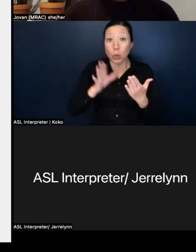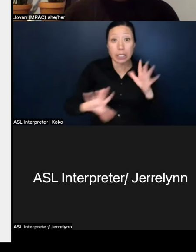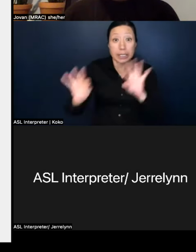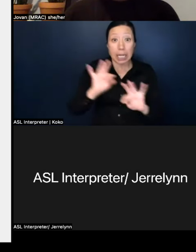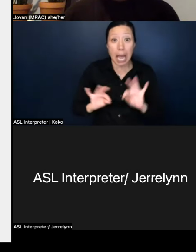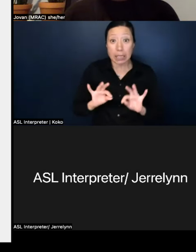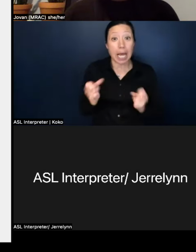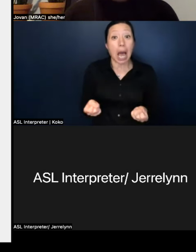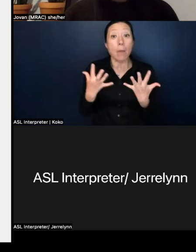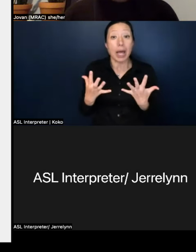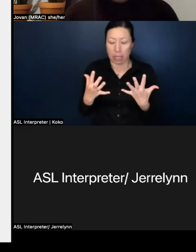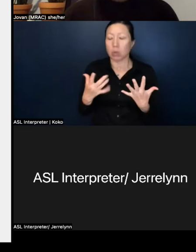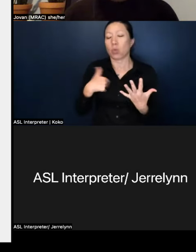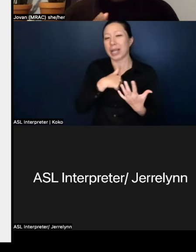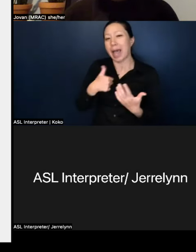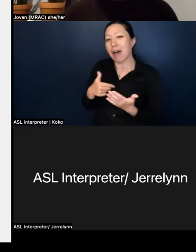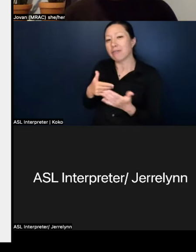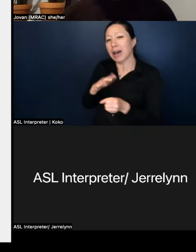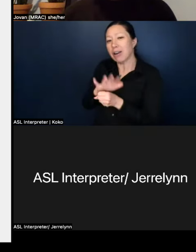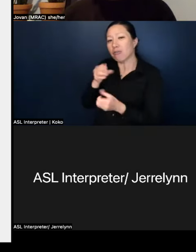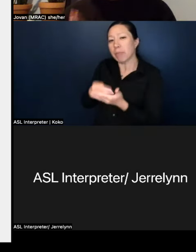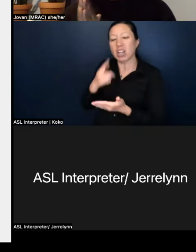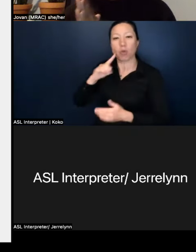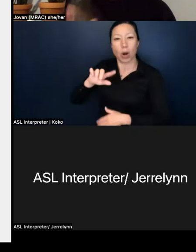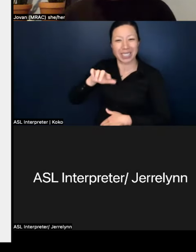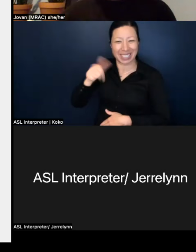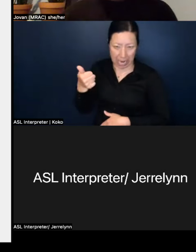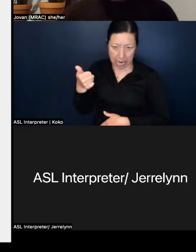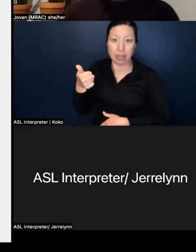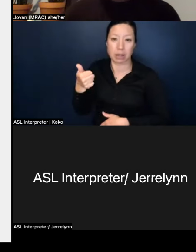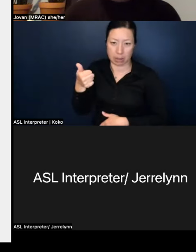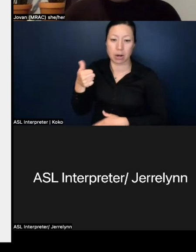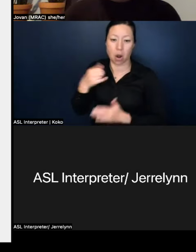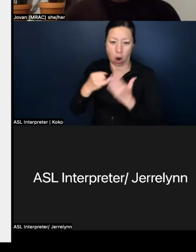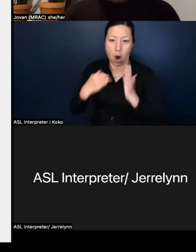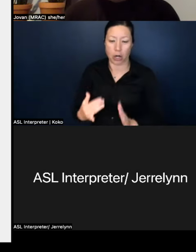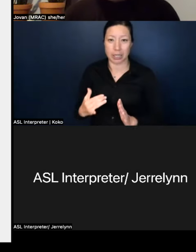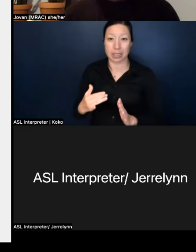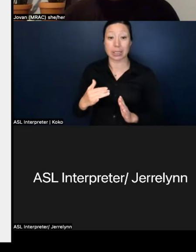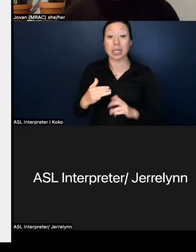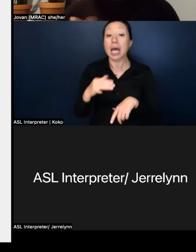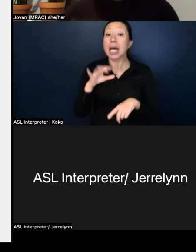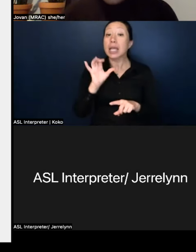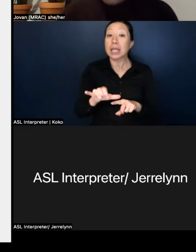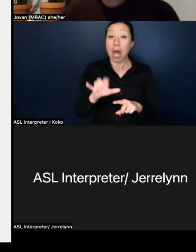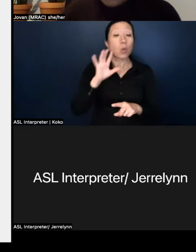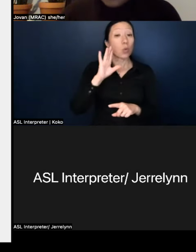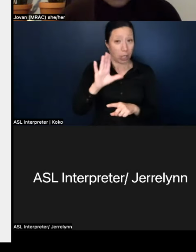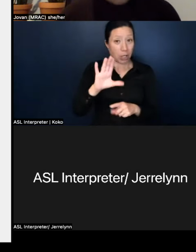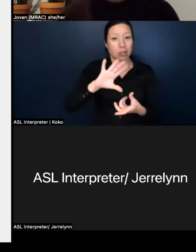So this pilot program of Artists' Futures will be a cohort of 10. This is a pilot program.